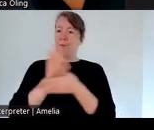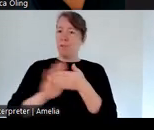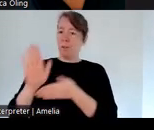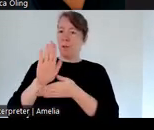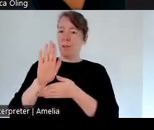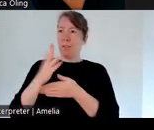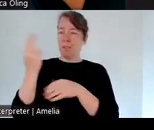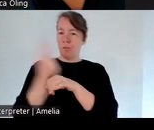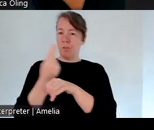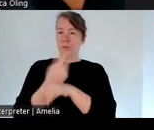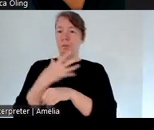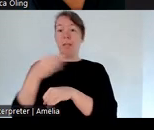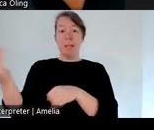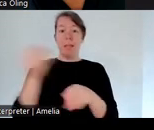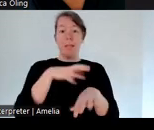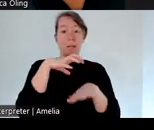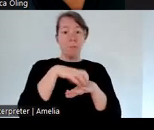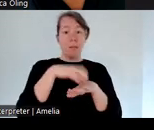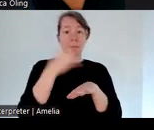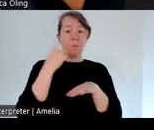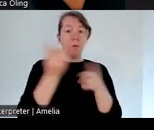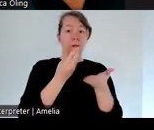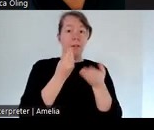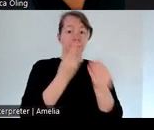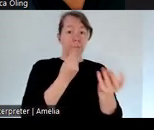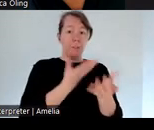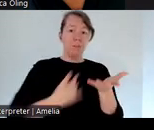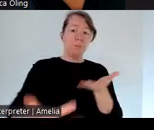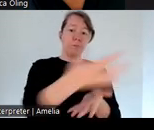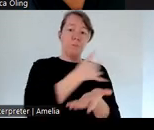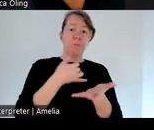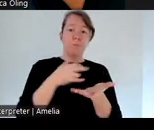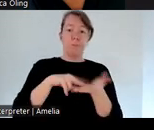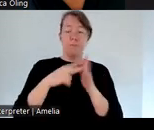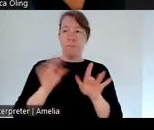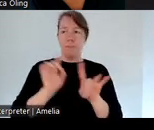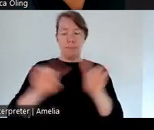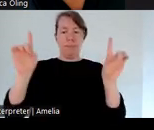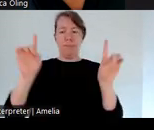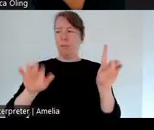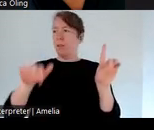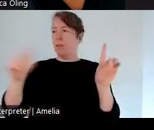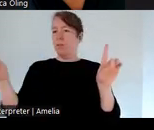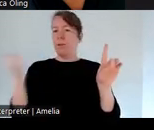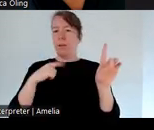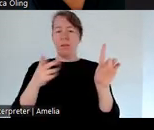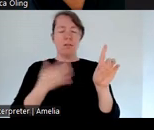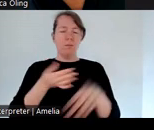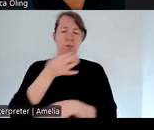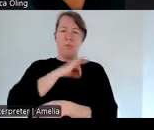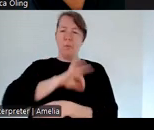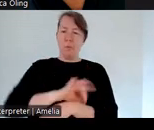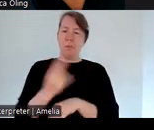So that makes their VPAT repository a little bit different than a lot of the other ones that are out there and very useful as a place to find these VPATs,